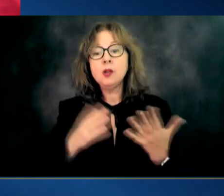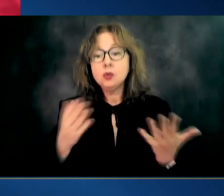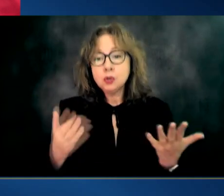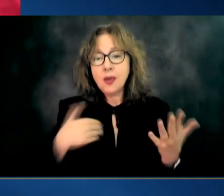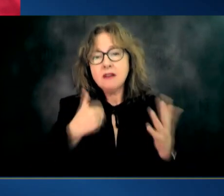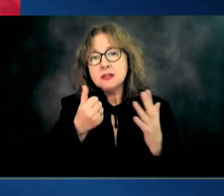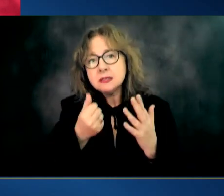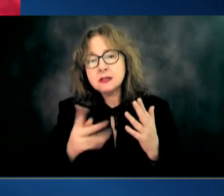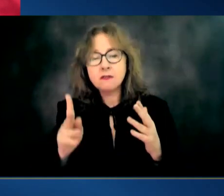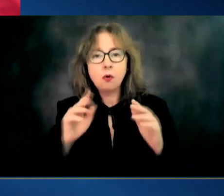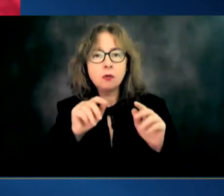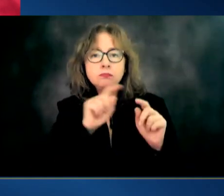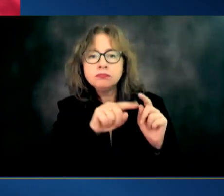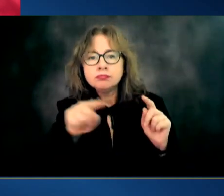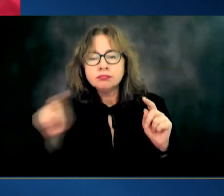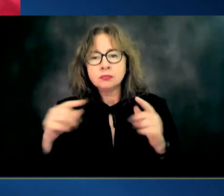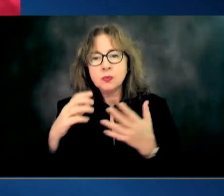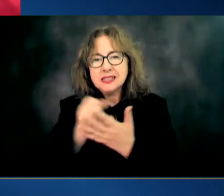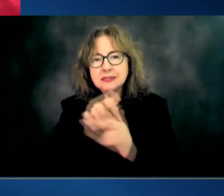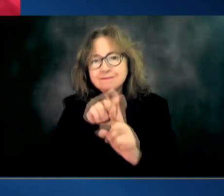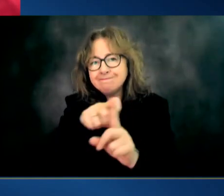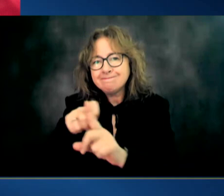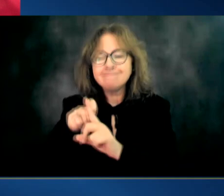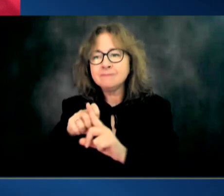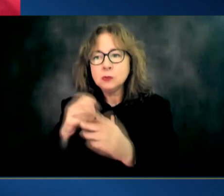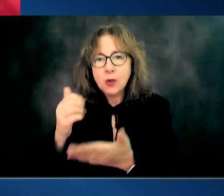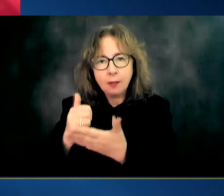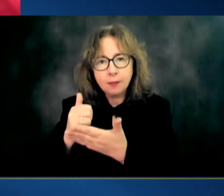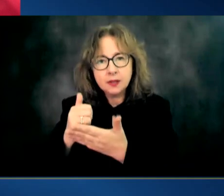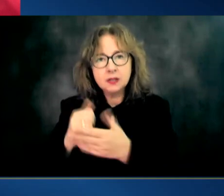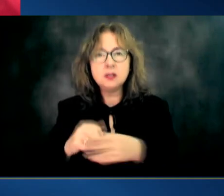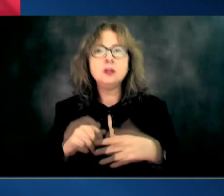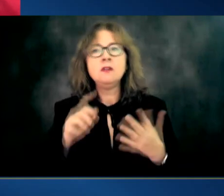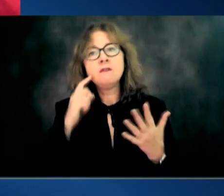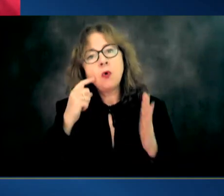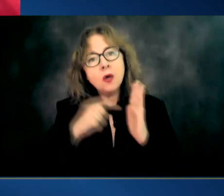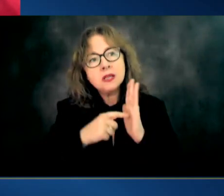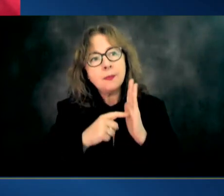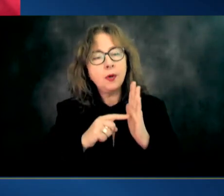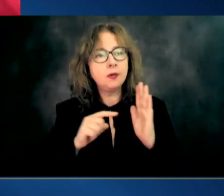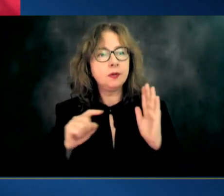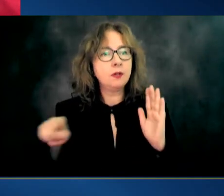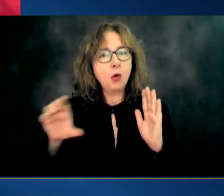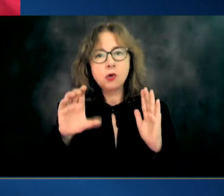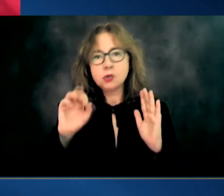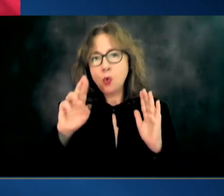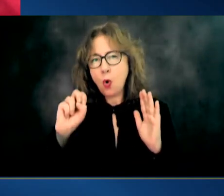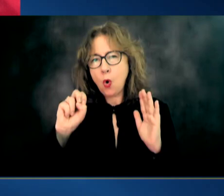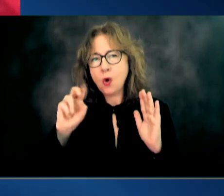cell disease in the U.S. Some of the core data sources that our programs use are statewide,